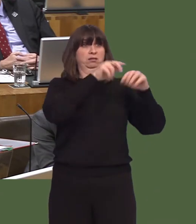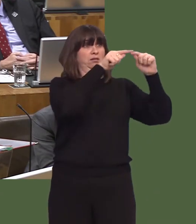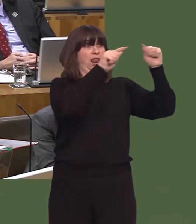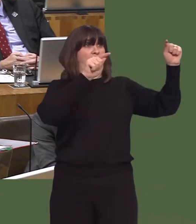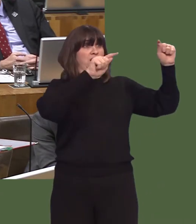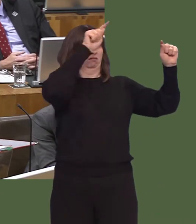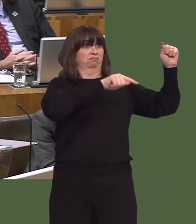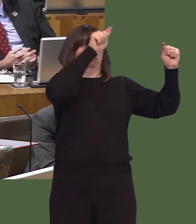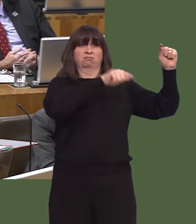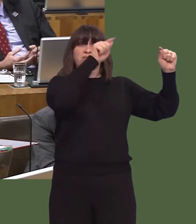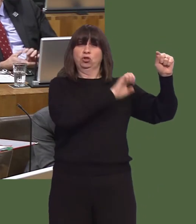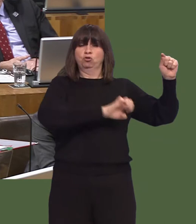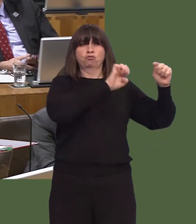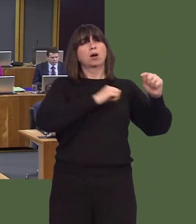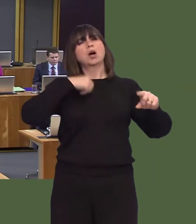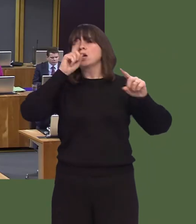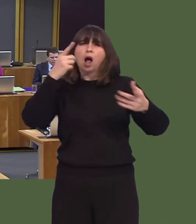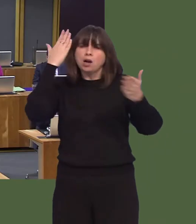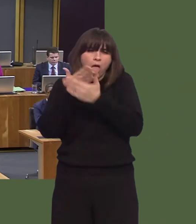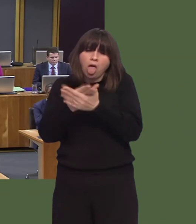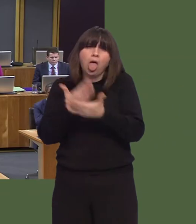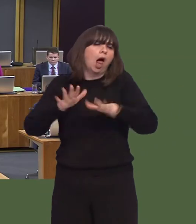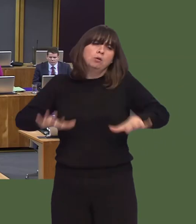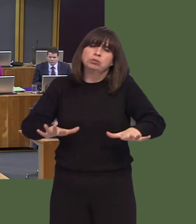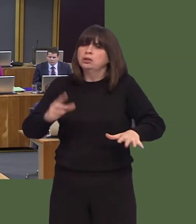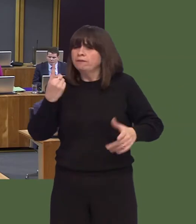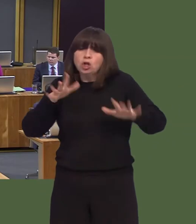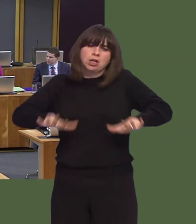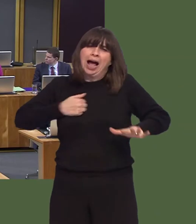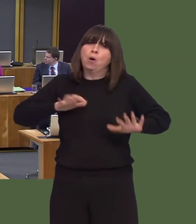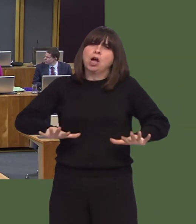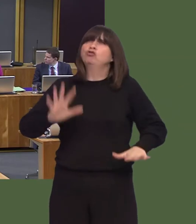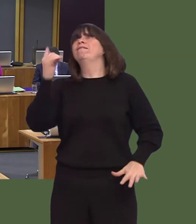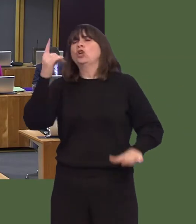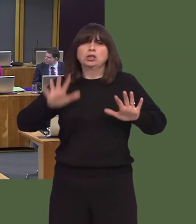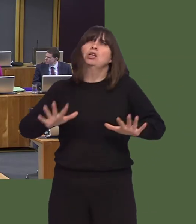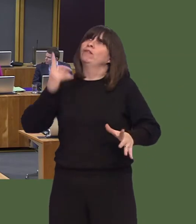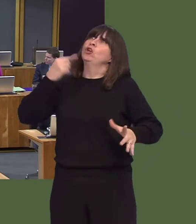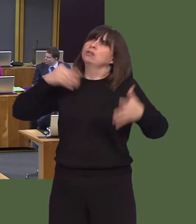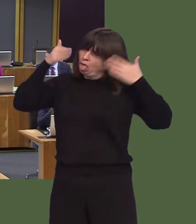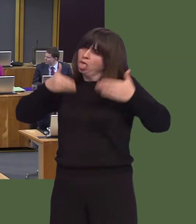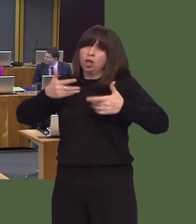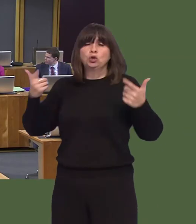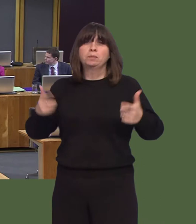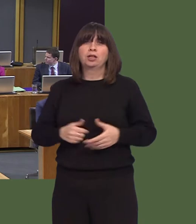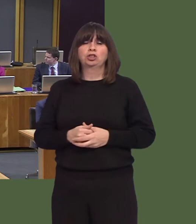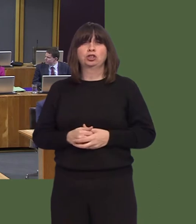Dai Lloyd AM: 3. A wnaiff y Prif Weinidog ddatganiad am ddatblygu economaidd yng Ngorllewin De Cymru?